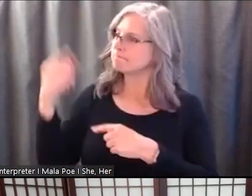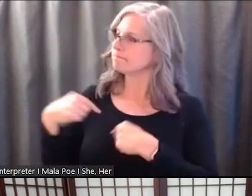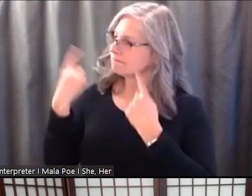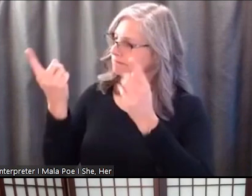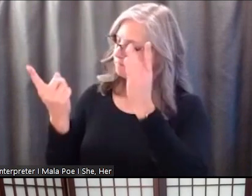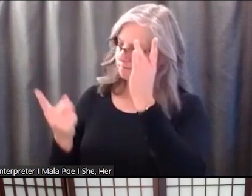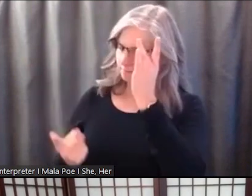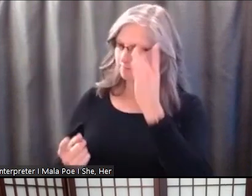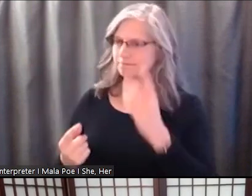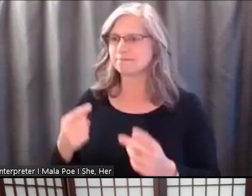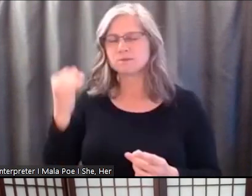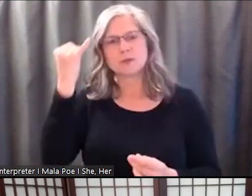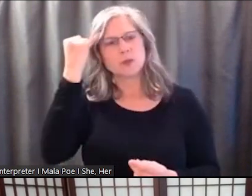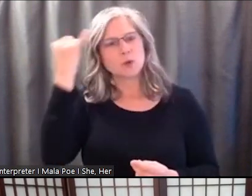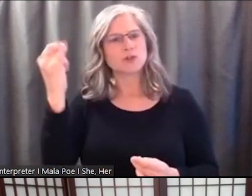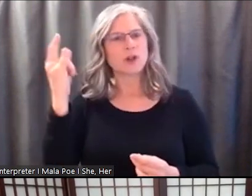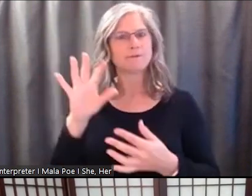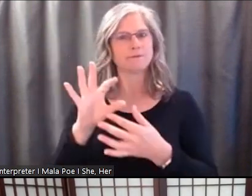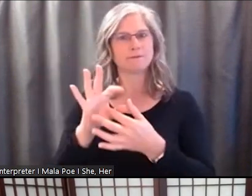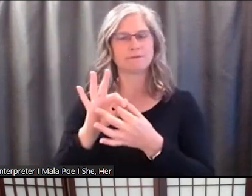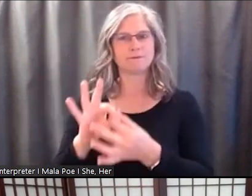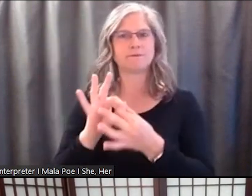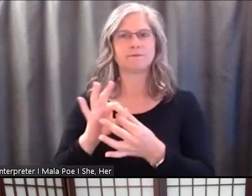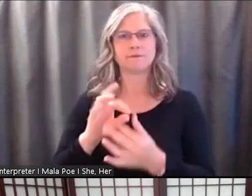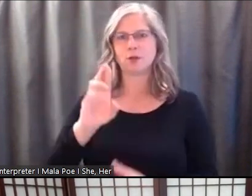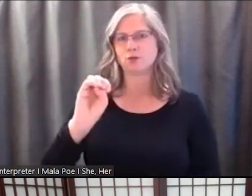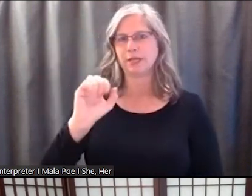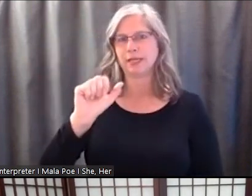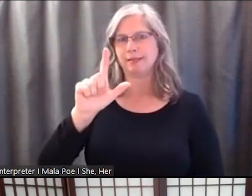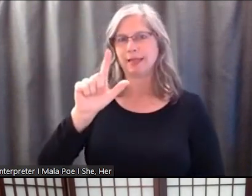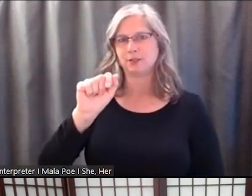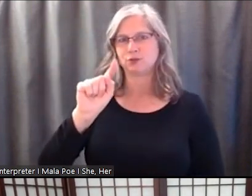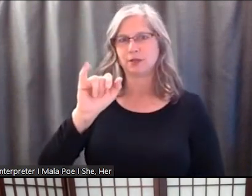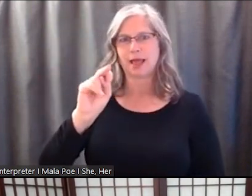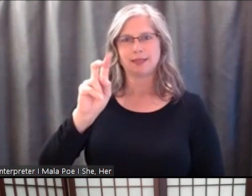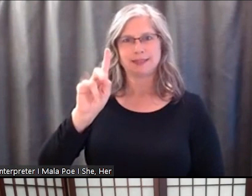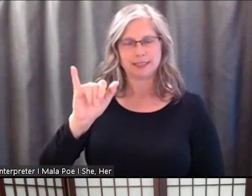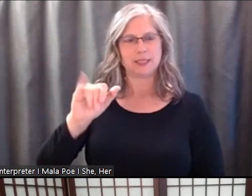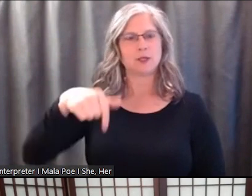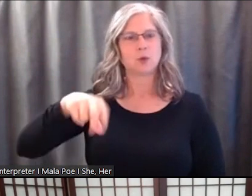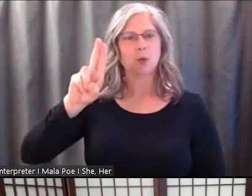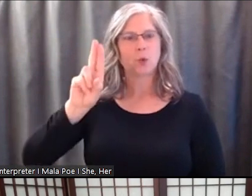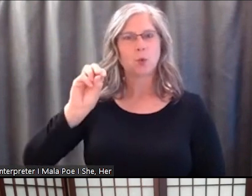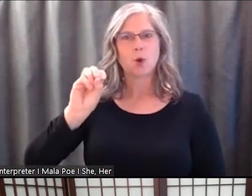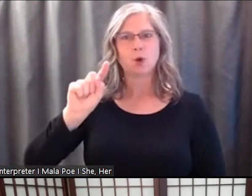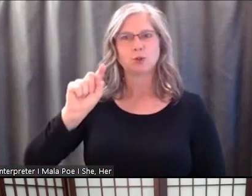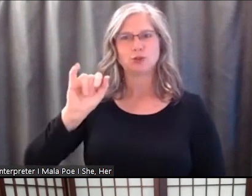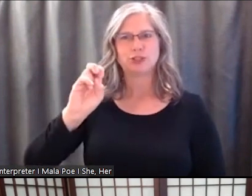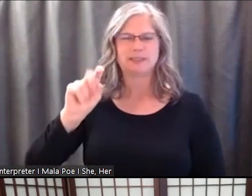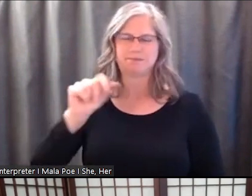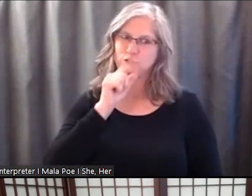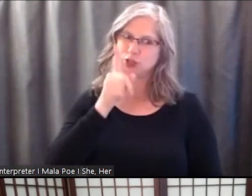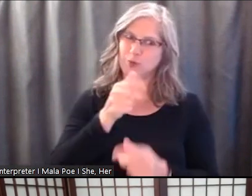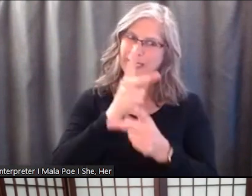Which is a notion then, of a relationality quotient. Not sure that I'm going to stay with this term, but it works for the time being.